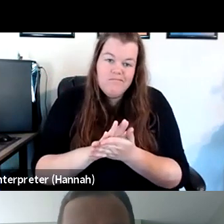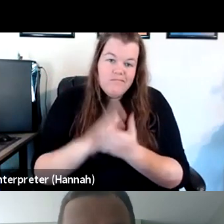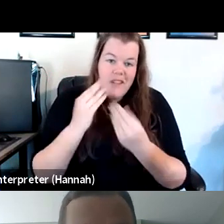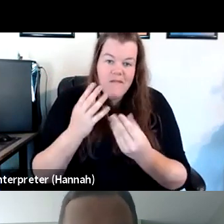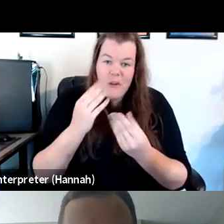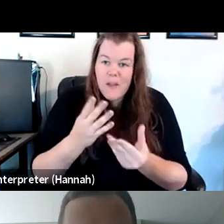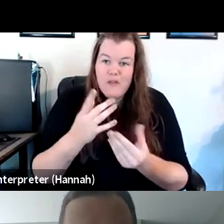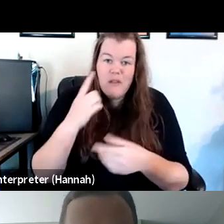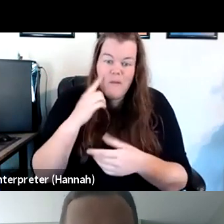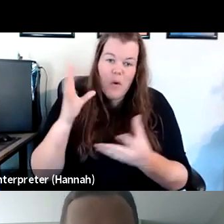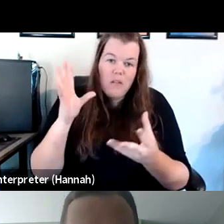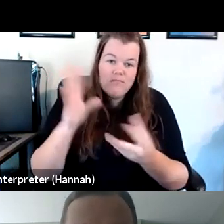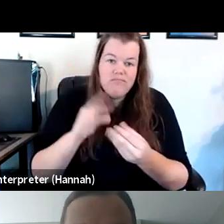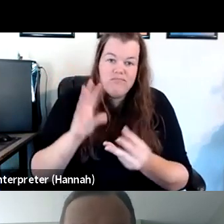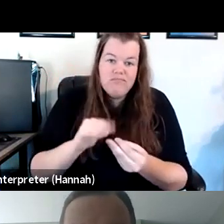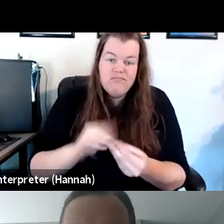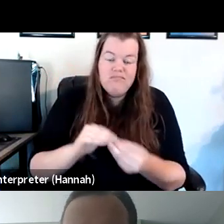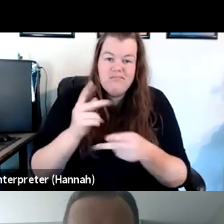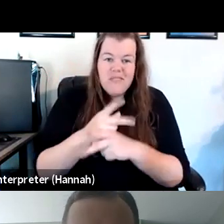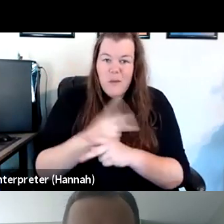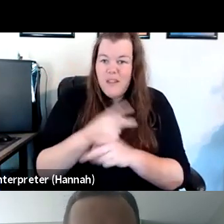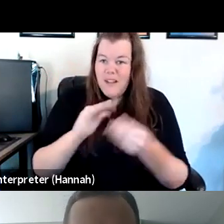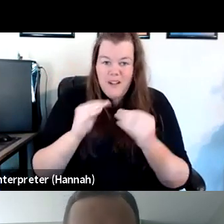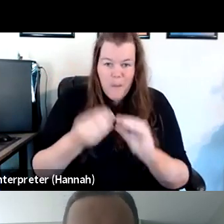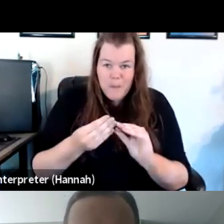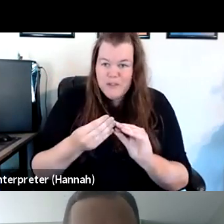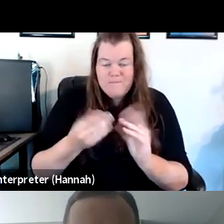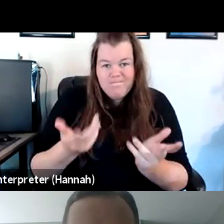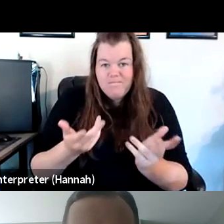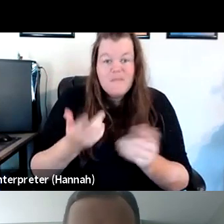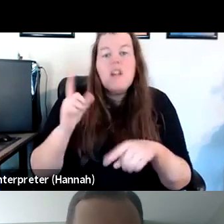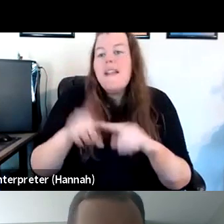you know tabulating those numbers. Uh like we couldn't just contact the county court and say